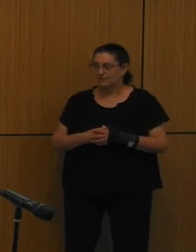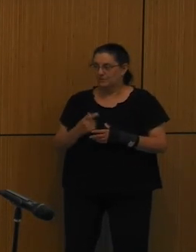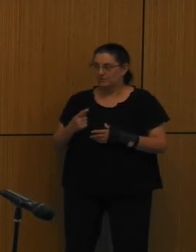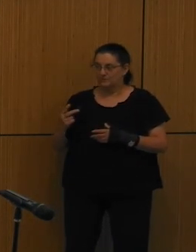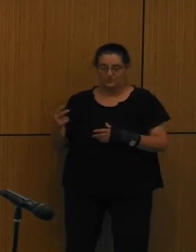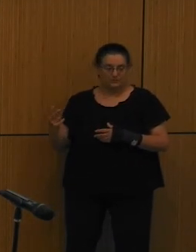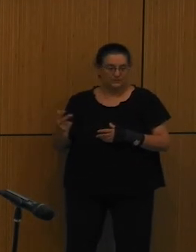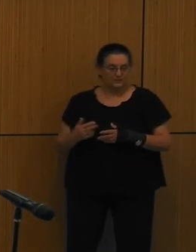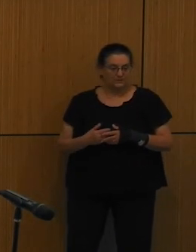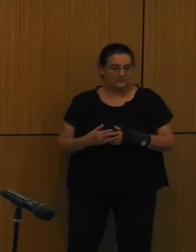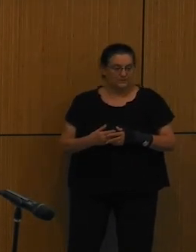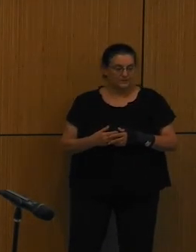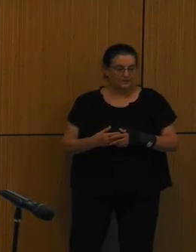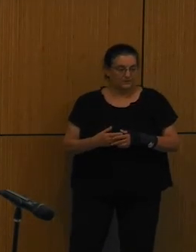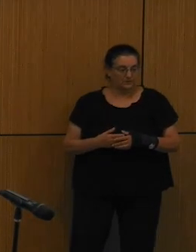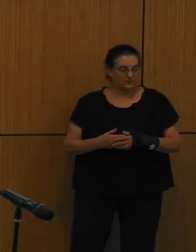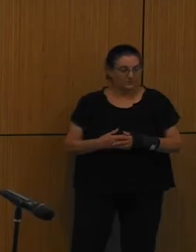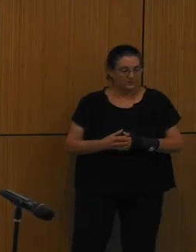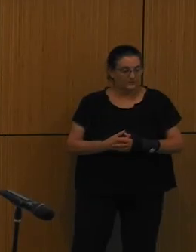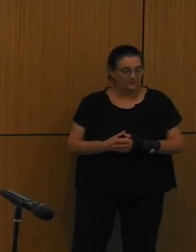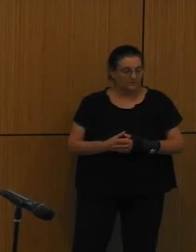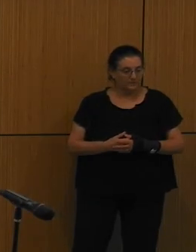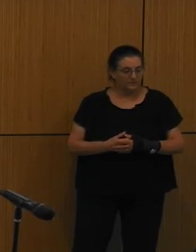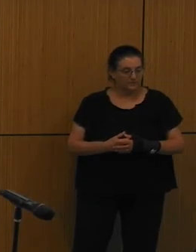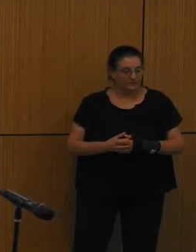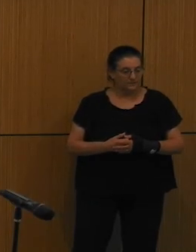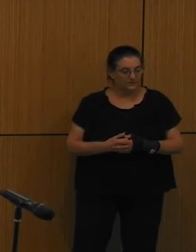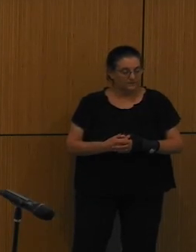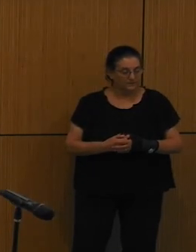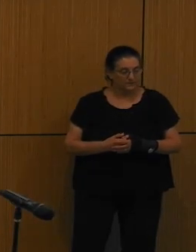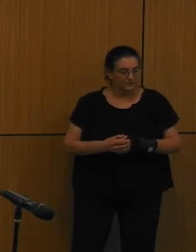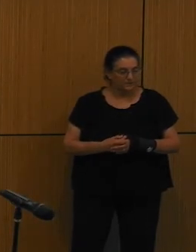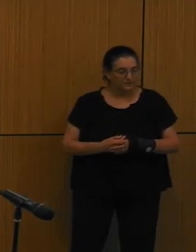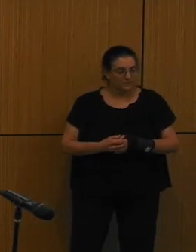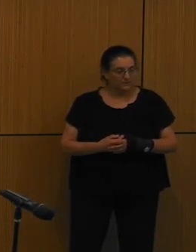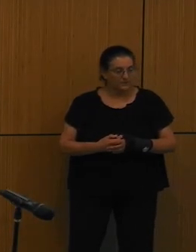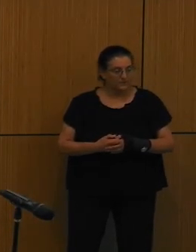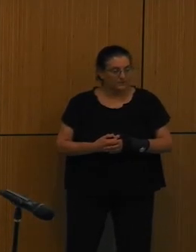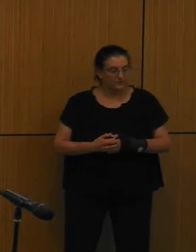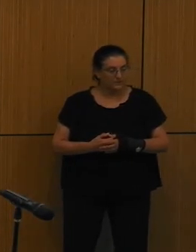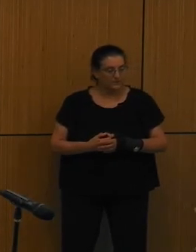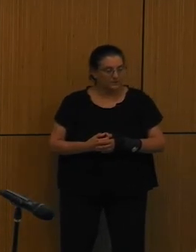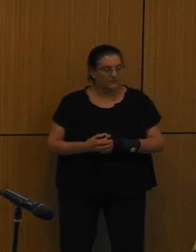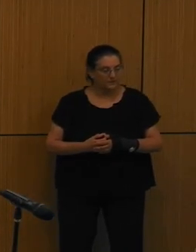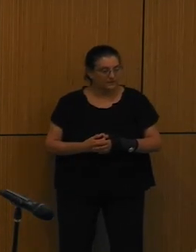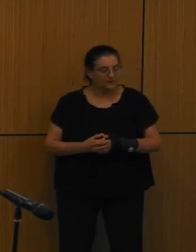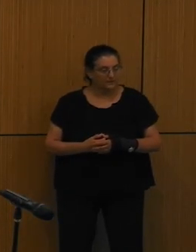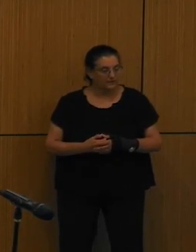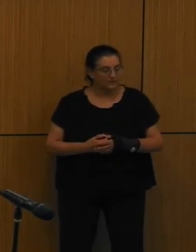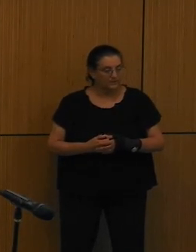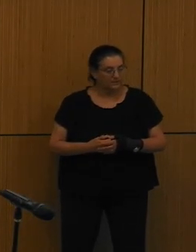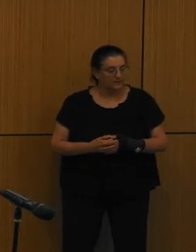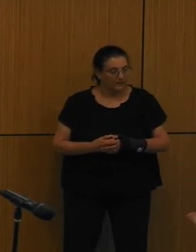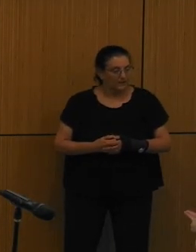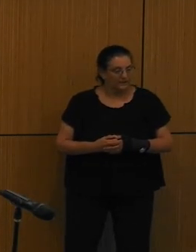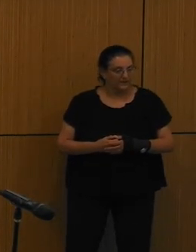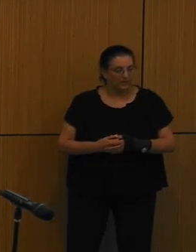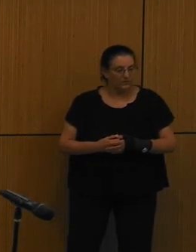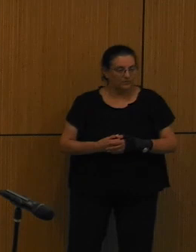There you go. Oops. Yeah. Well, you know. All right.